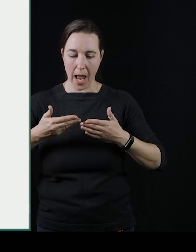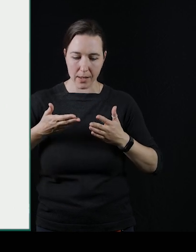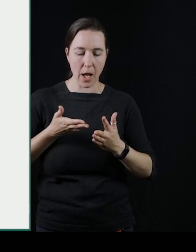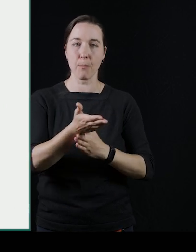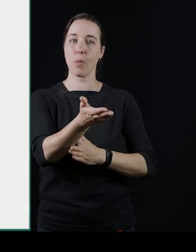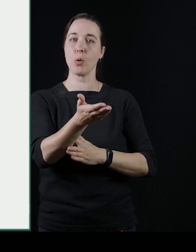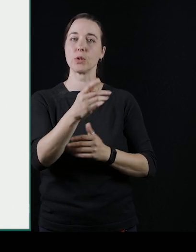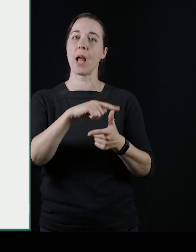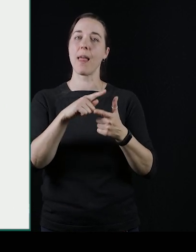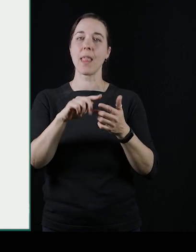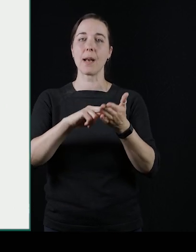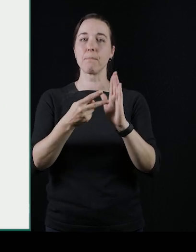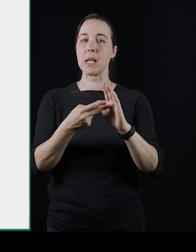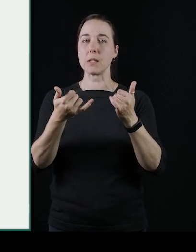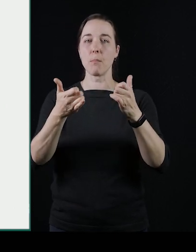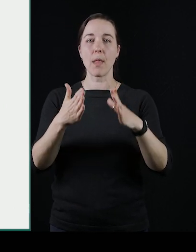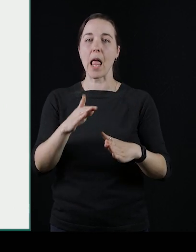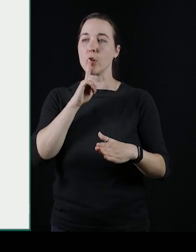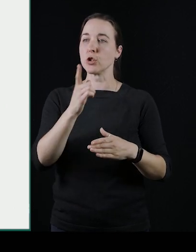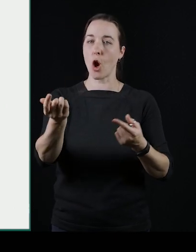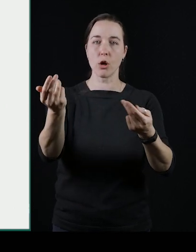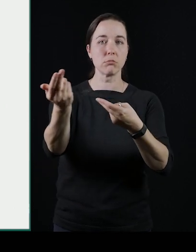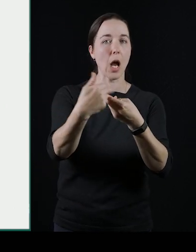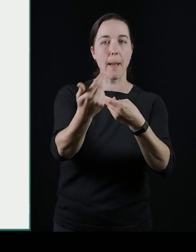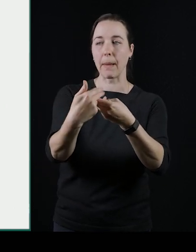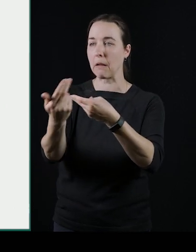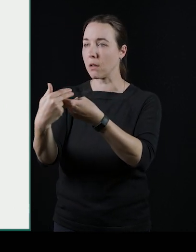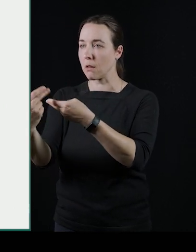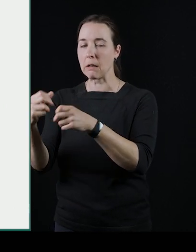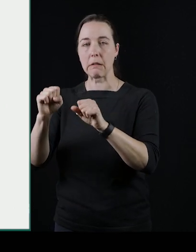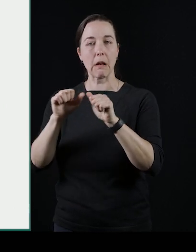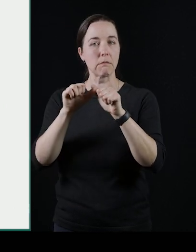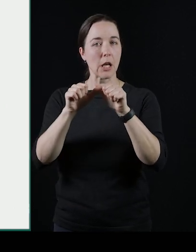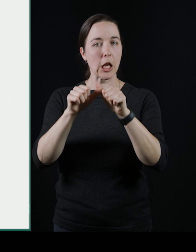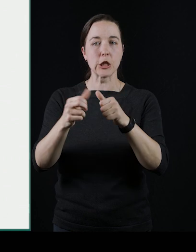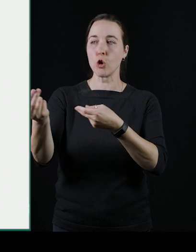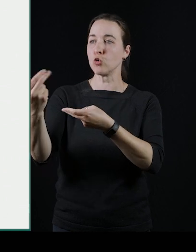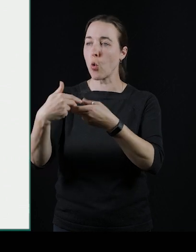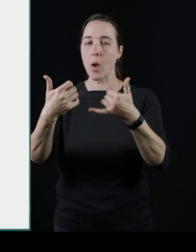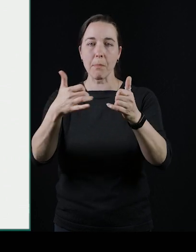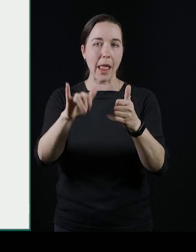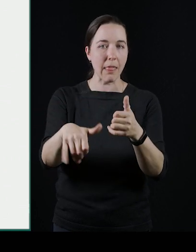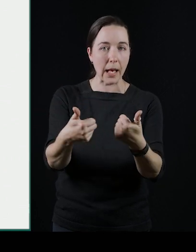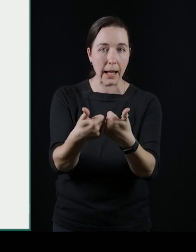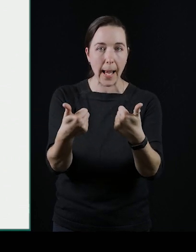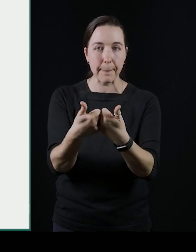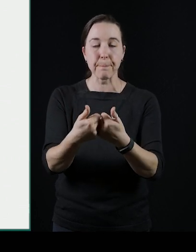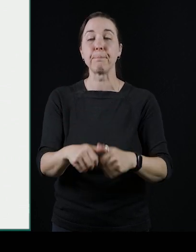And players are incoming and continued to, they will join and, and play their game.